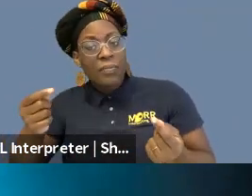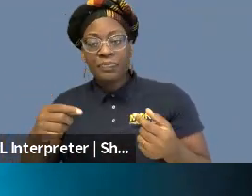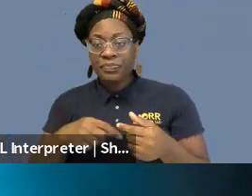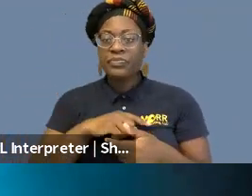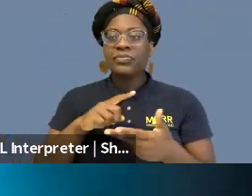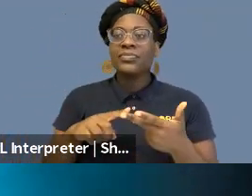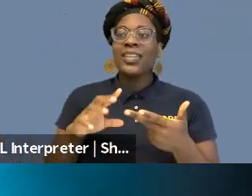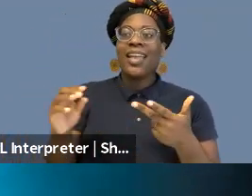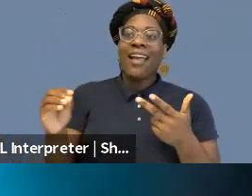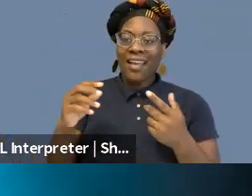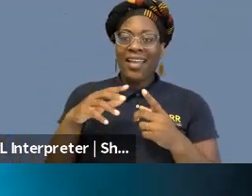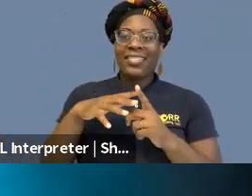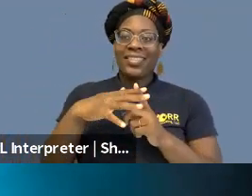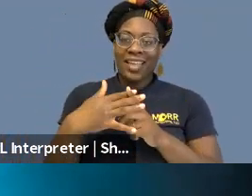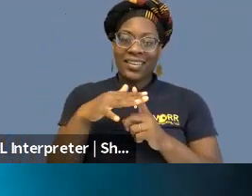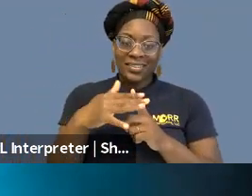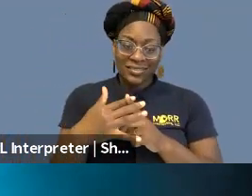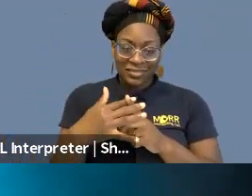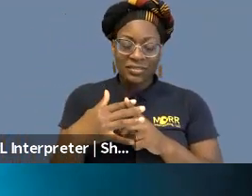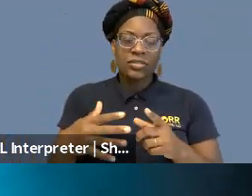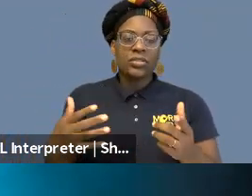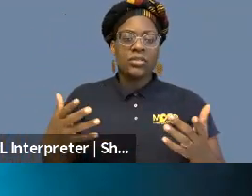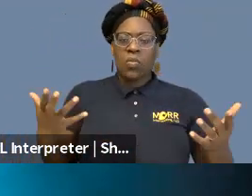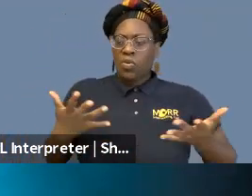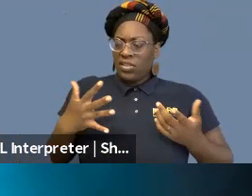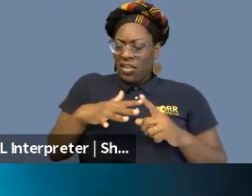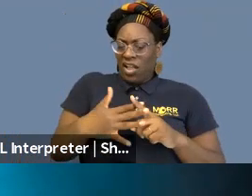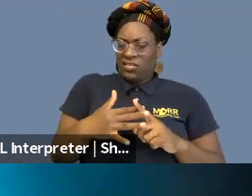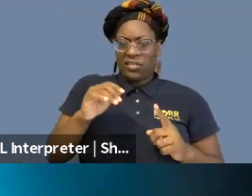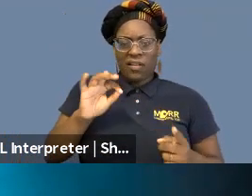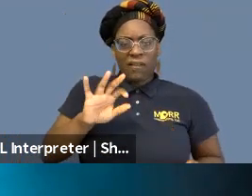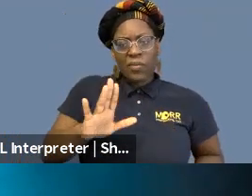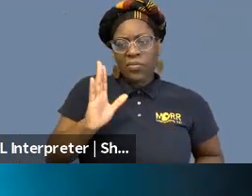In other words, what is the context of the presentation and how will it be delivered?